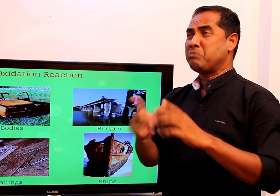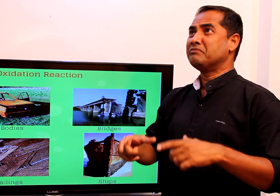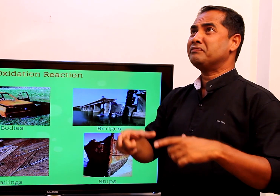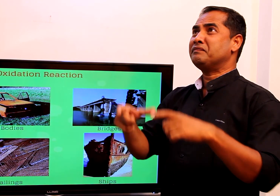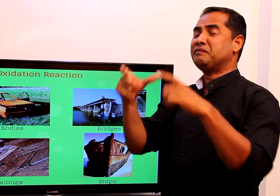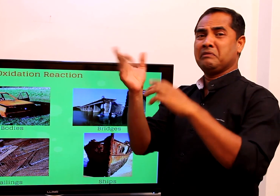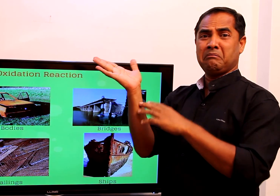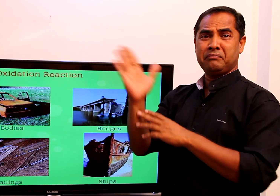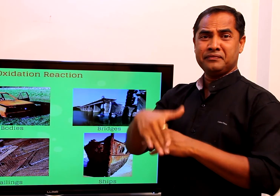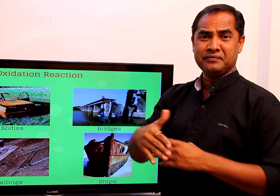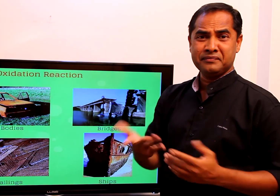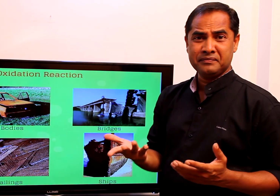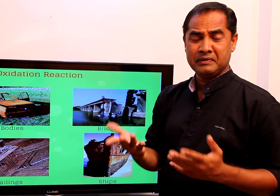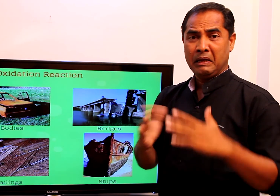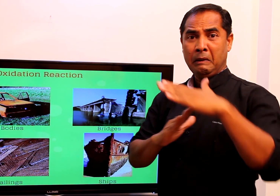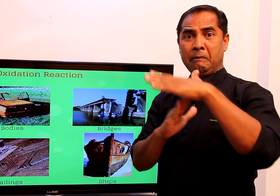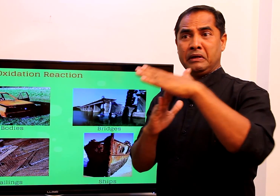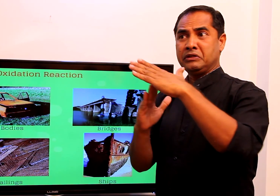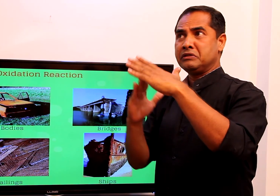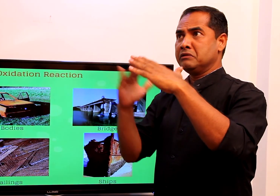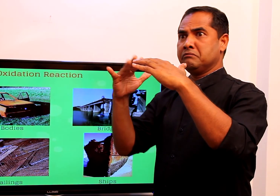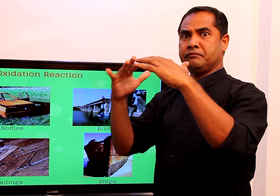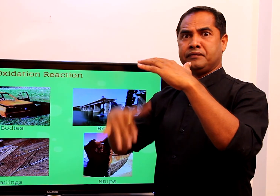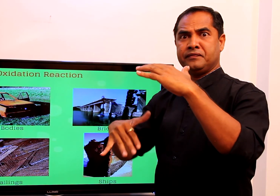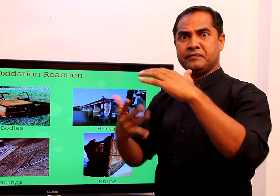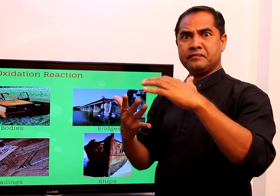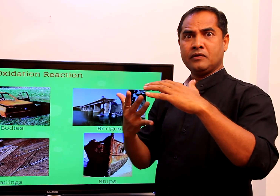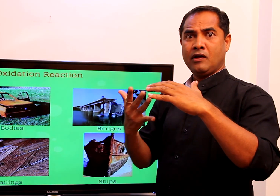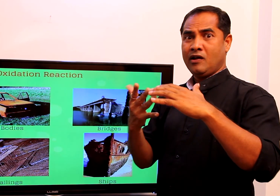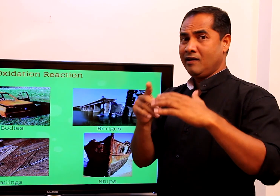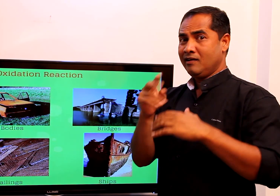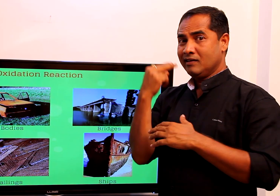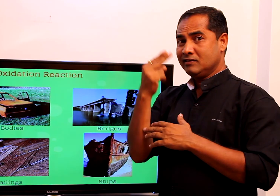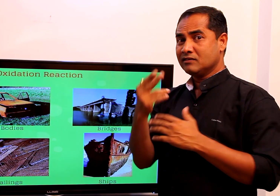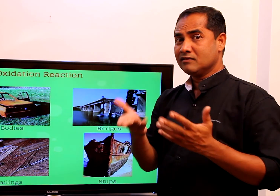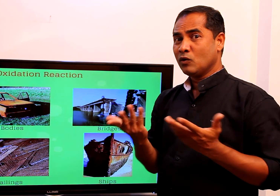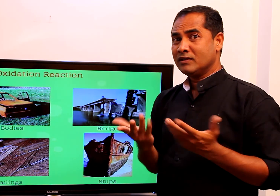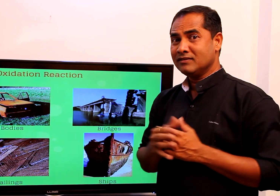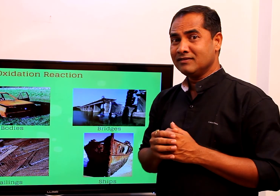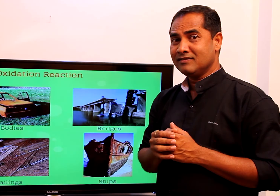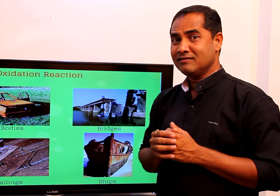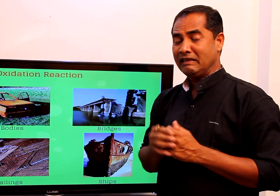cars and buildings falling down and bridges falling down - what exactly is the